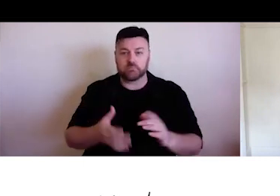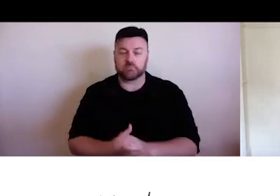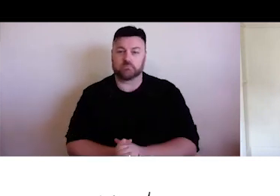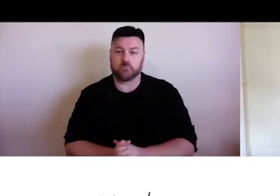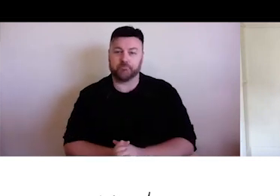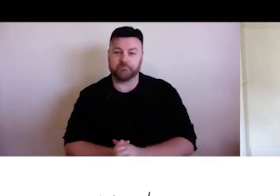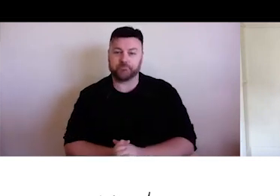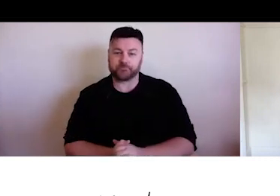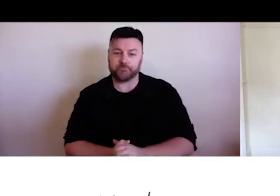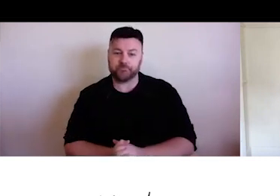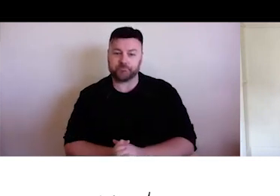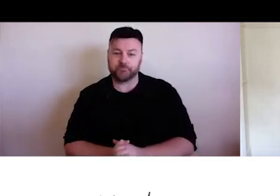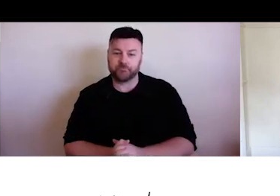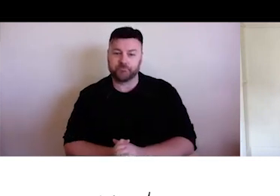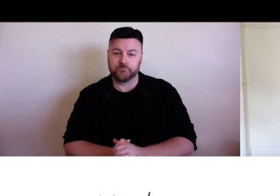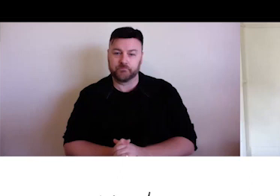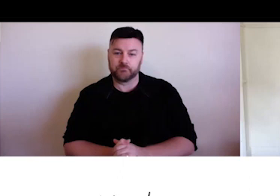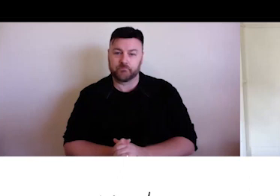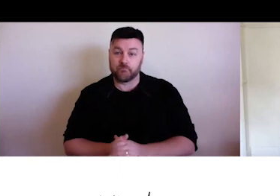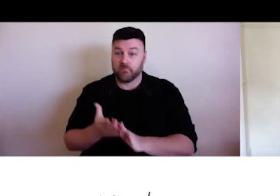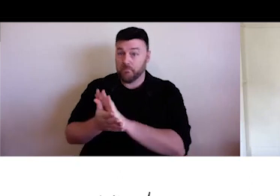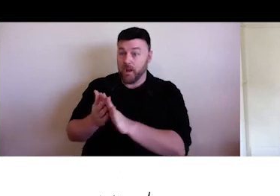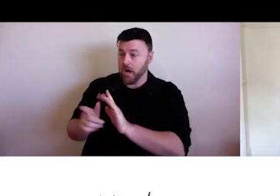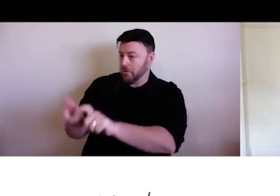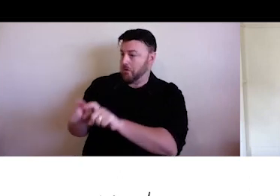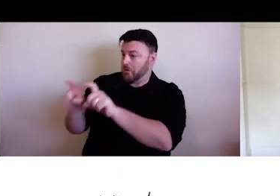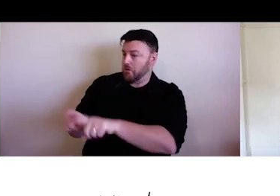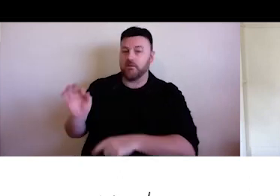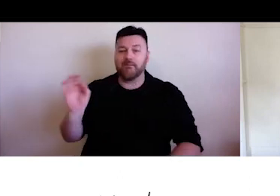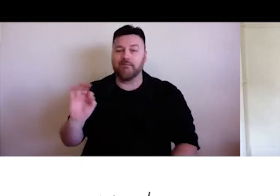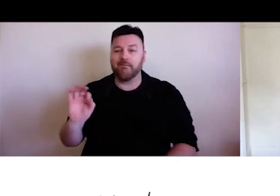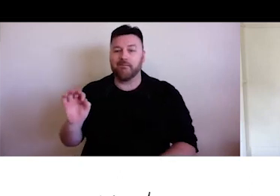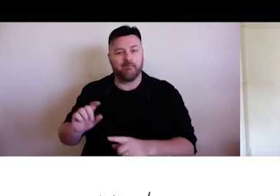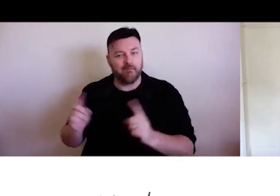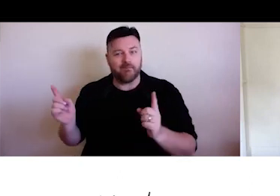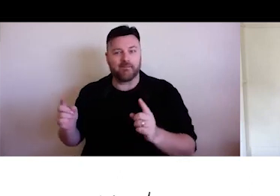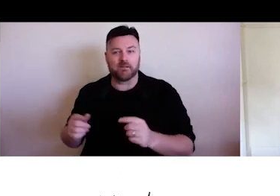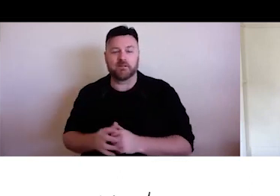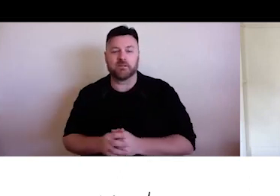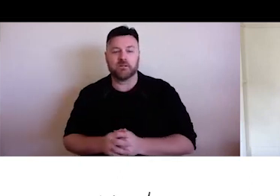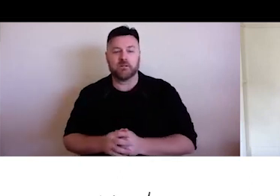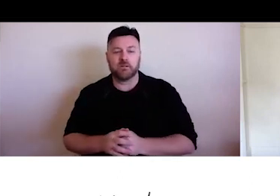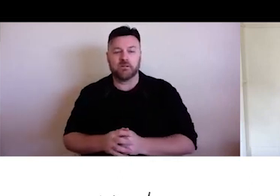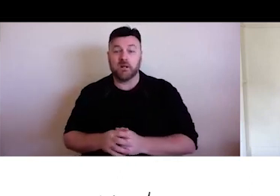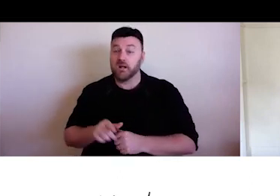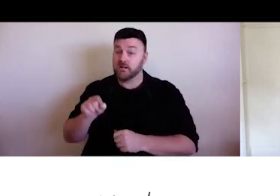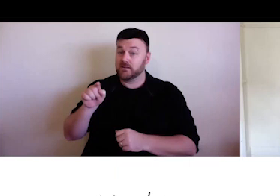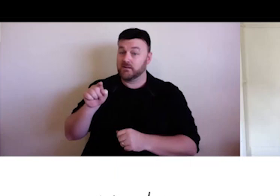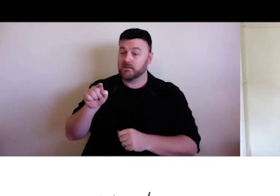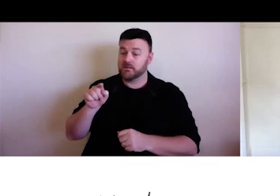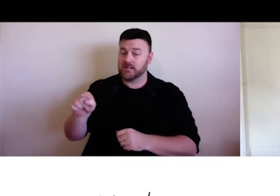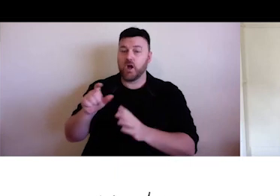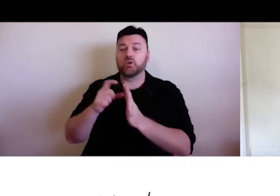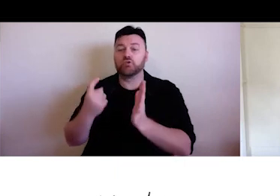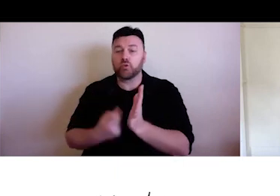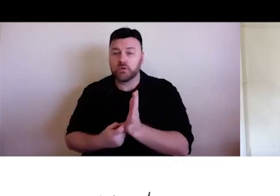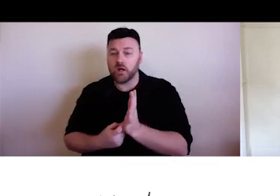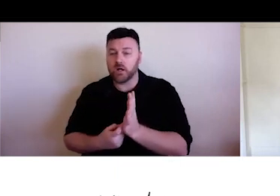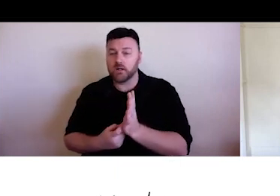want to take a moment to remember Dr Wenliang because he is no longer with us. Too